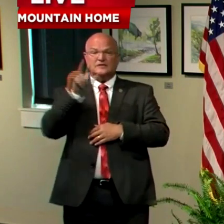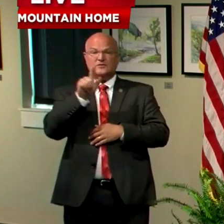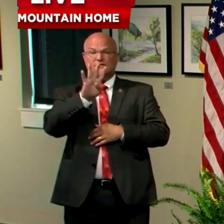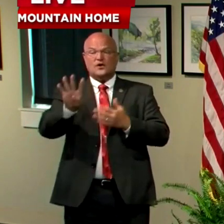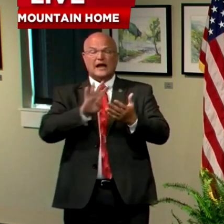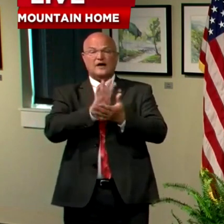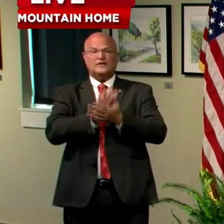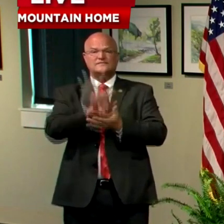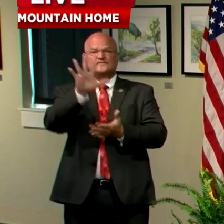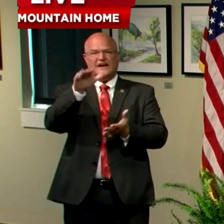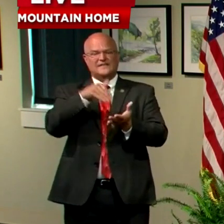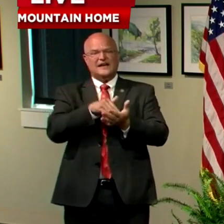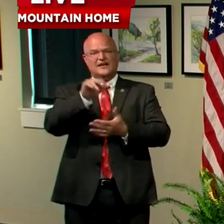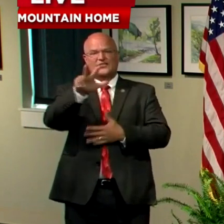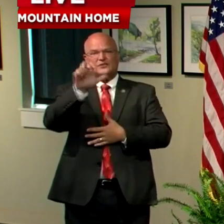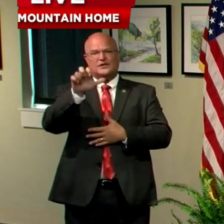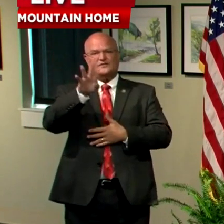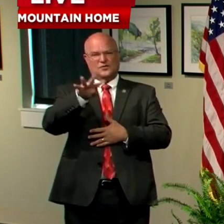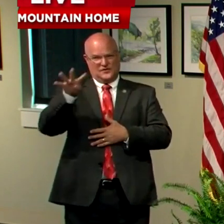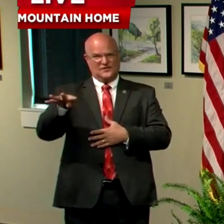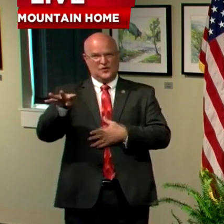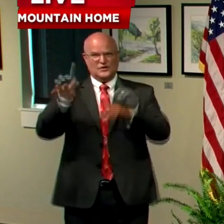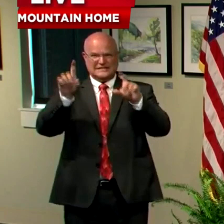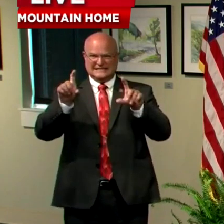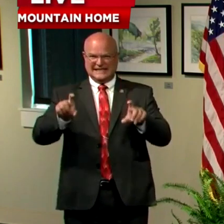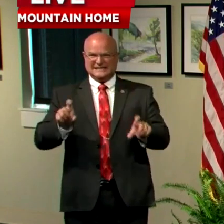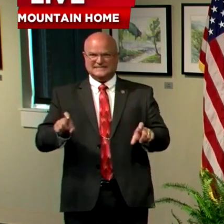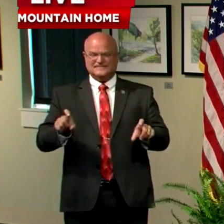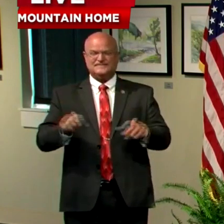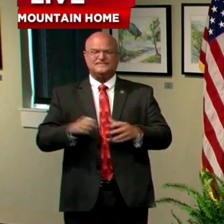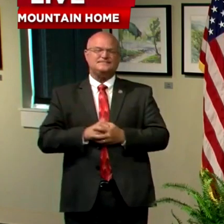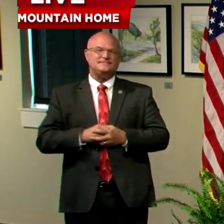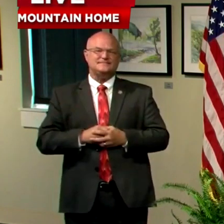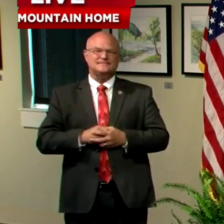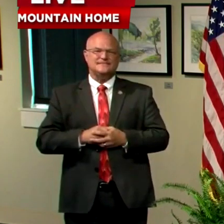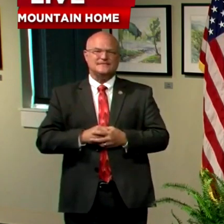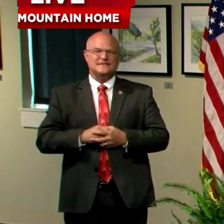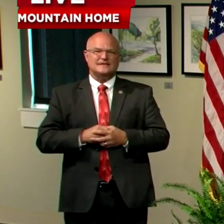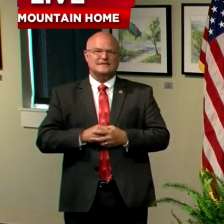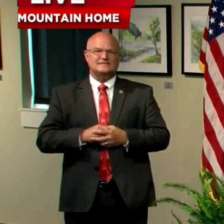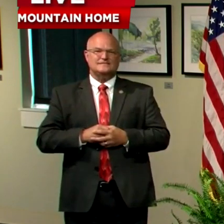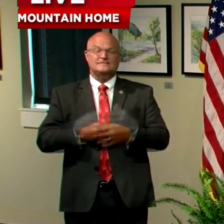TEST DURING THE MONTH OF JUNE. WE CONTINUE TO TEST THE LAST 24